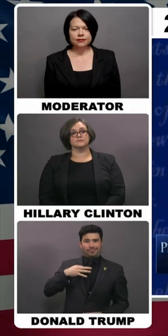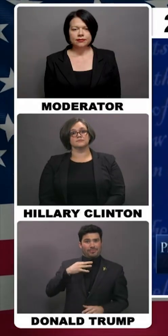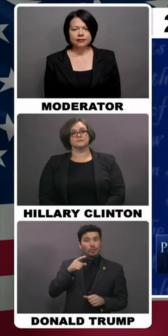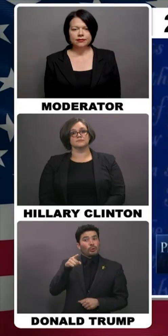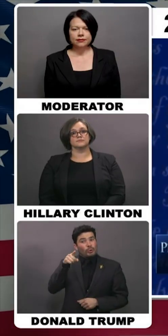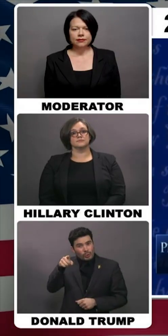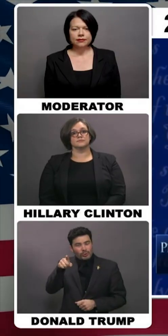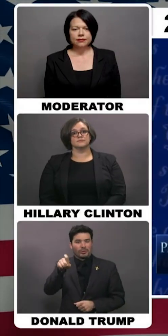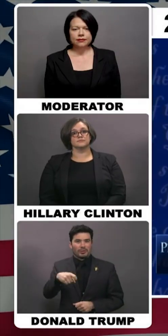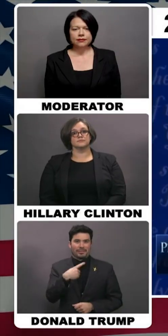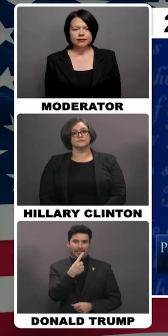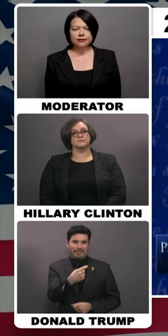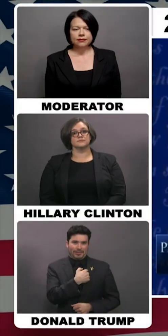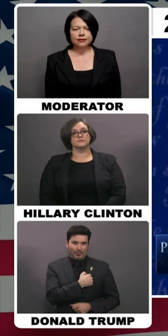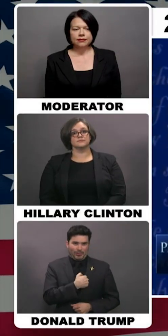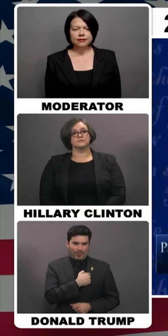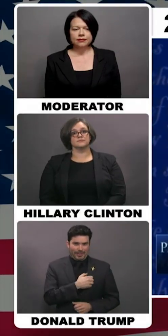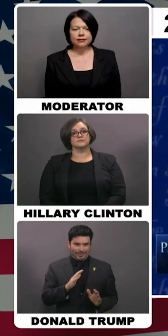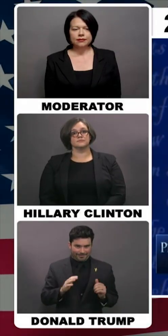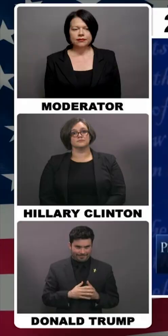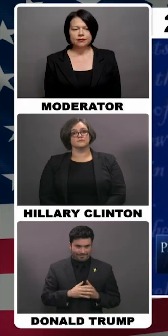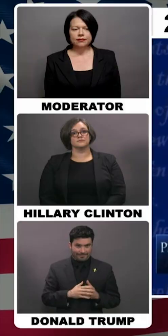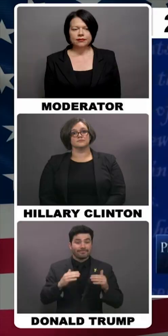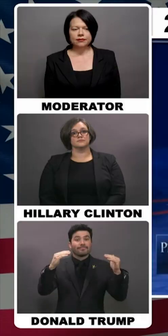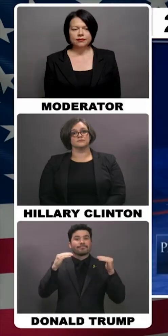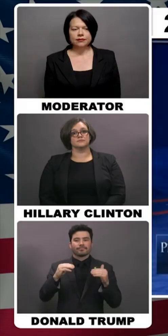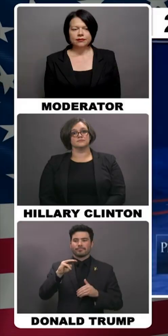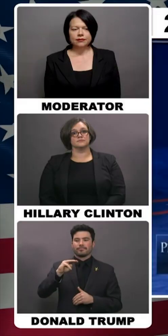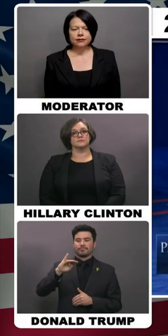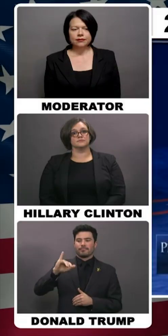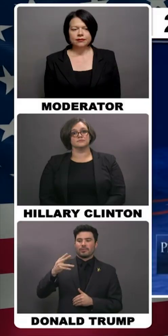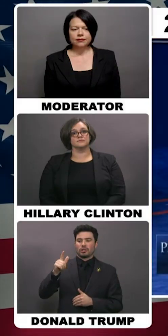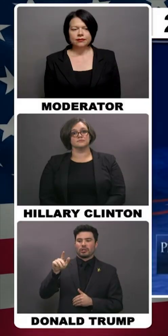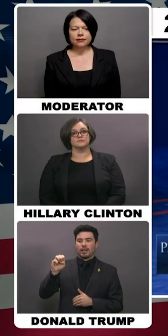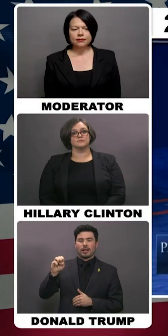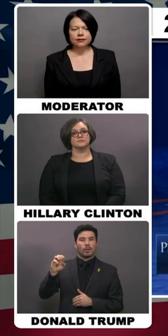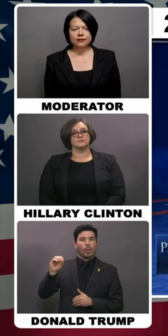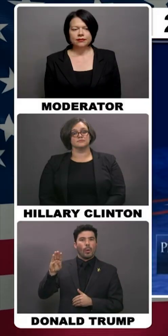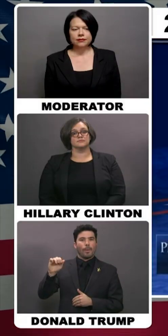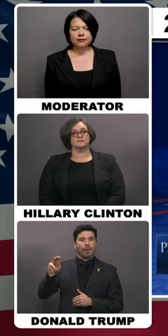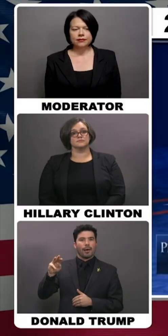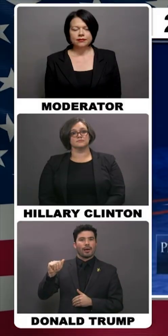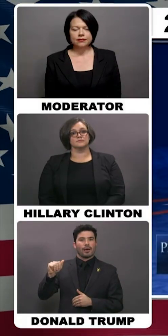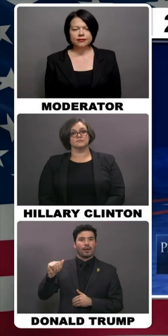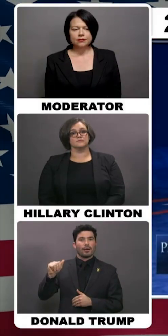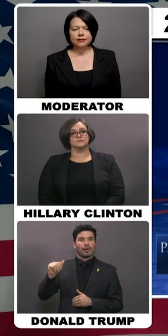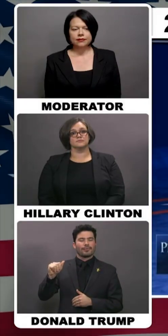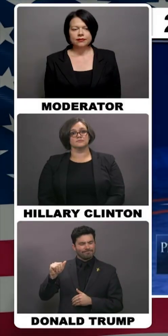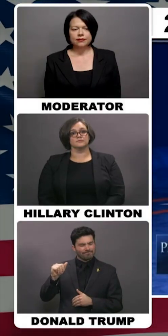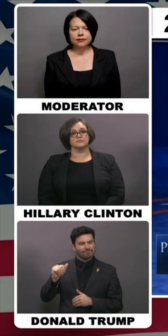And number two, Michelle Obama, I've gotten to see the commercials that they did on you,